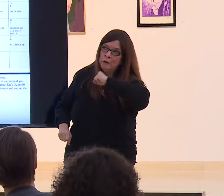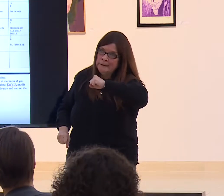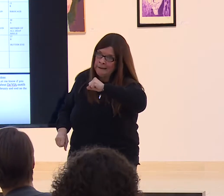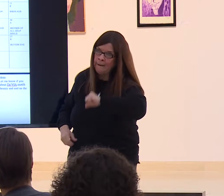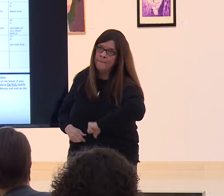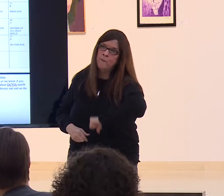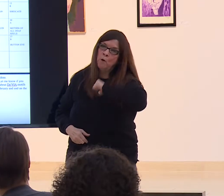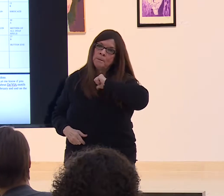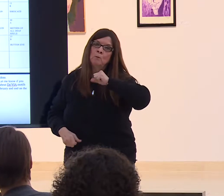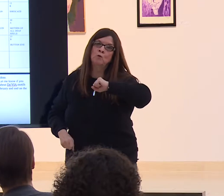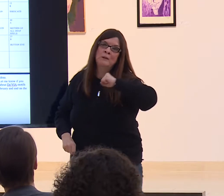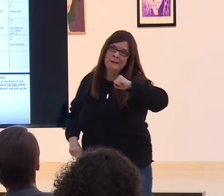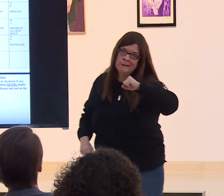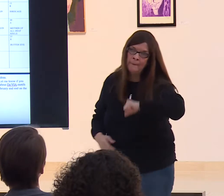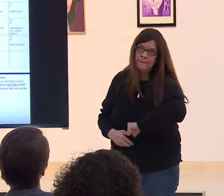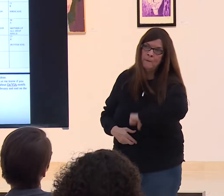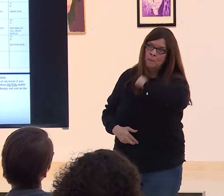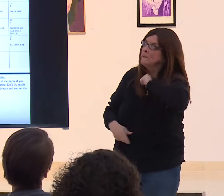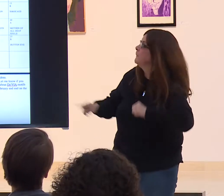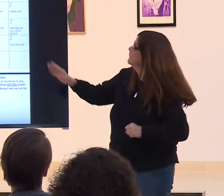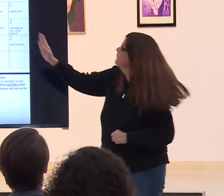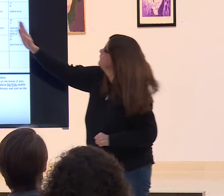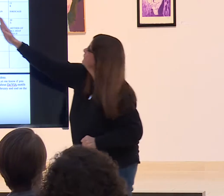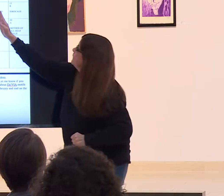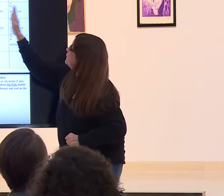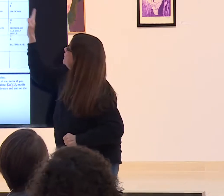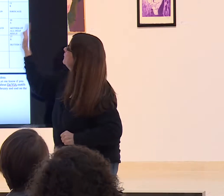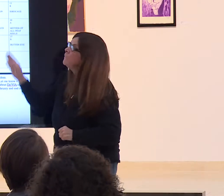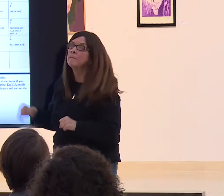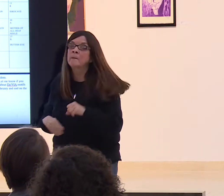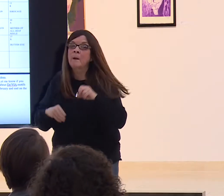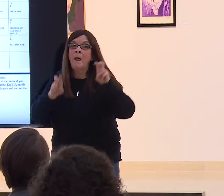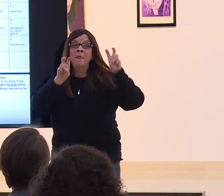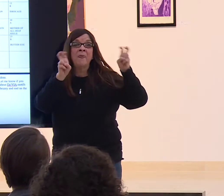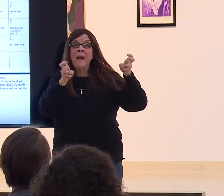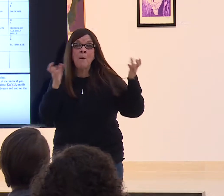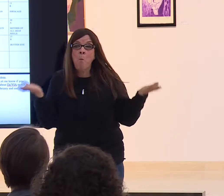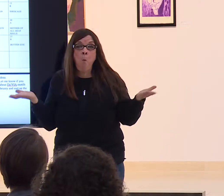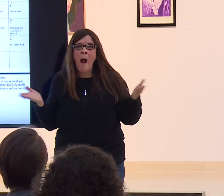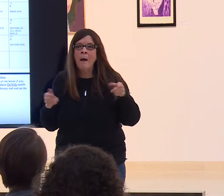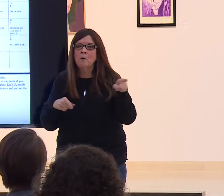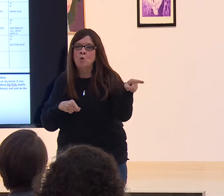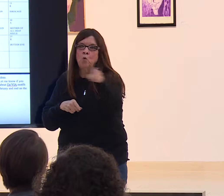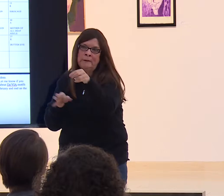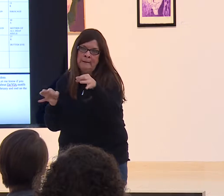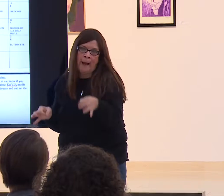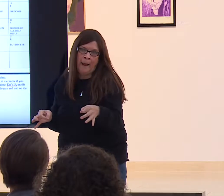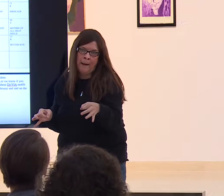to show whether it would be a resistance or affirmation, and you can see that here with the "A" and the "R."